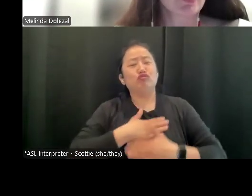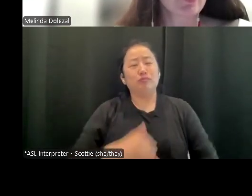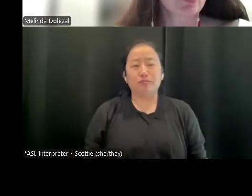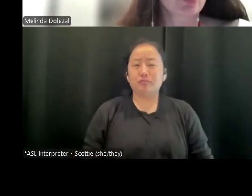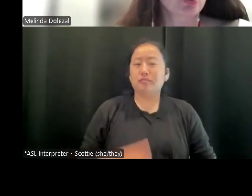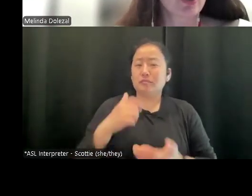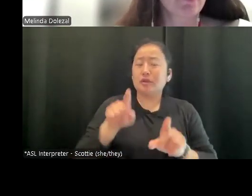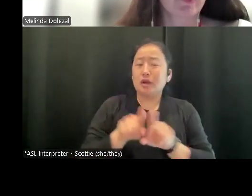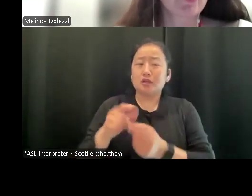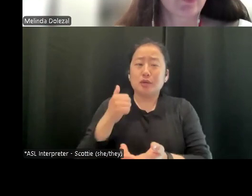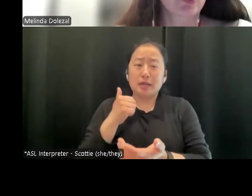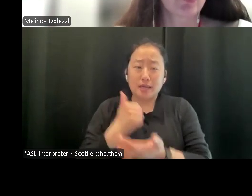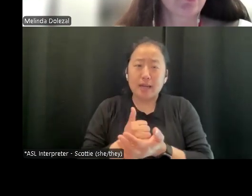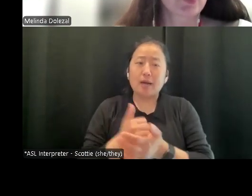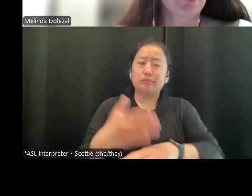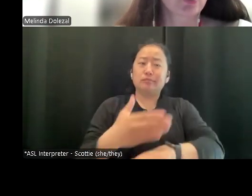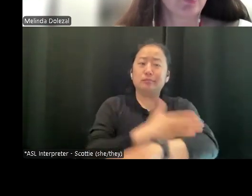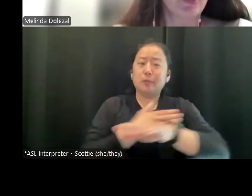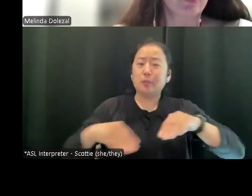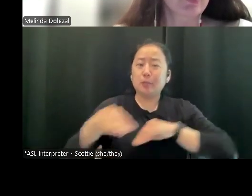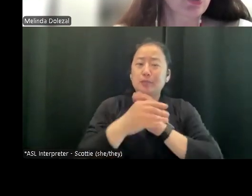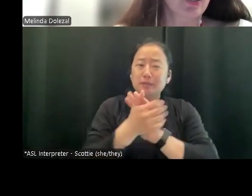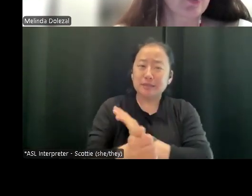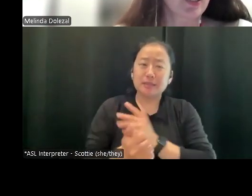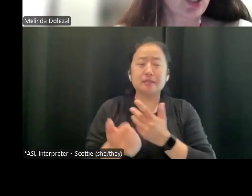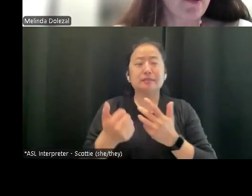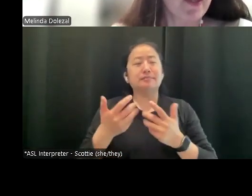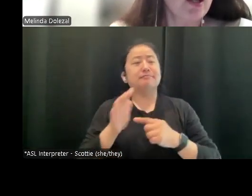skills such as strength, balance, vision and perception, cognition and attention.